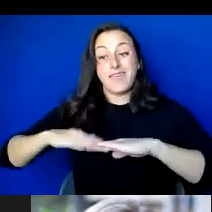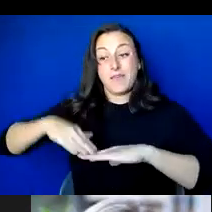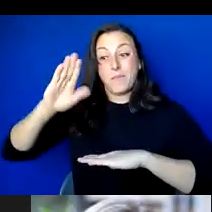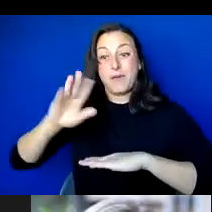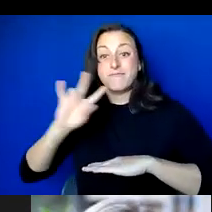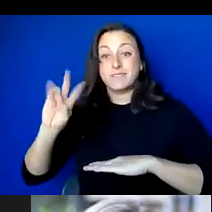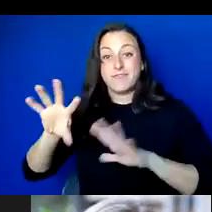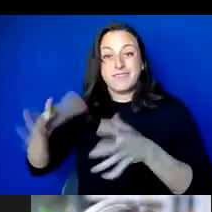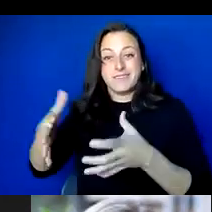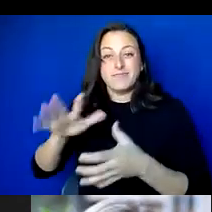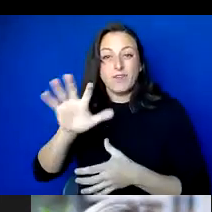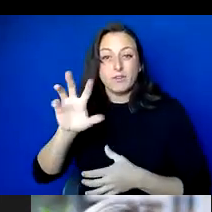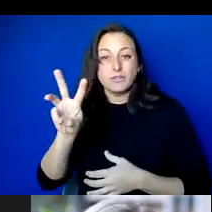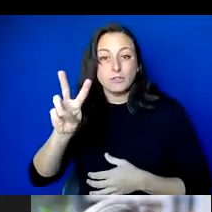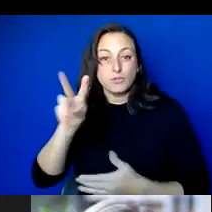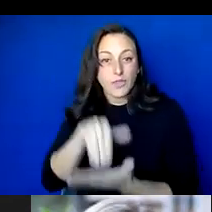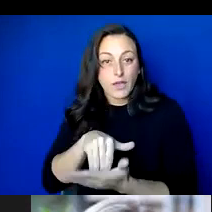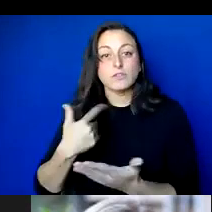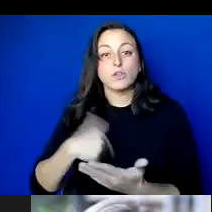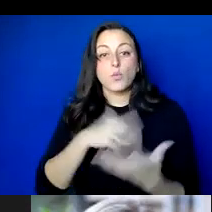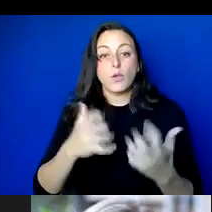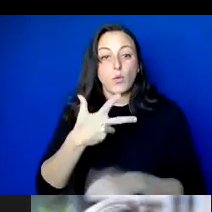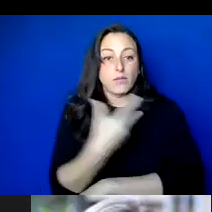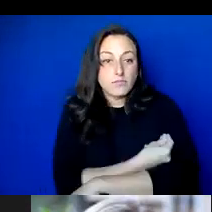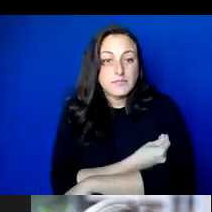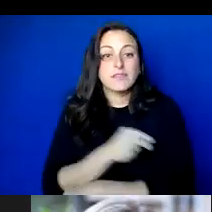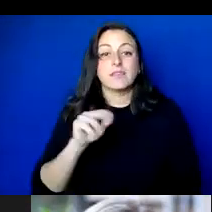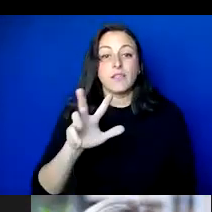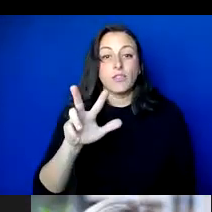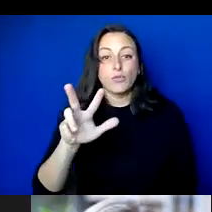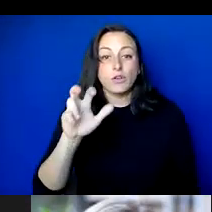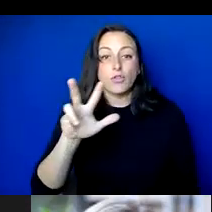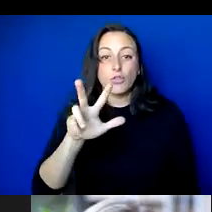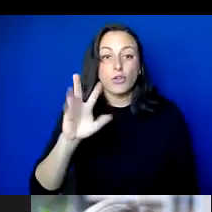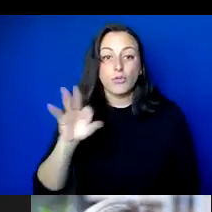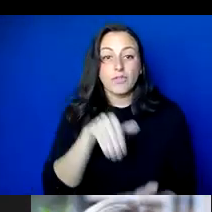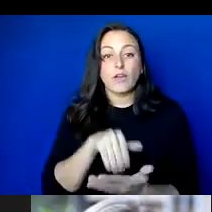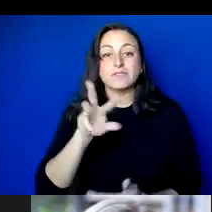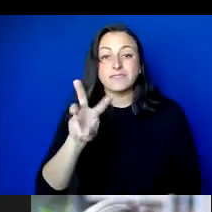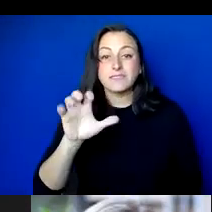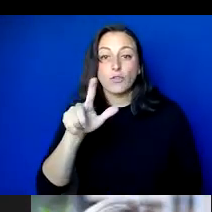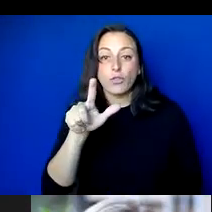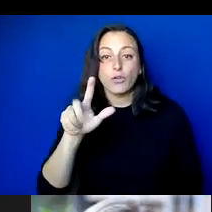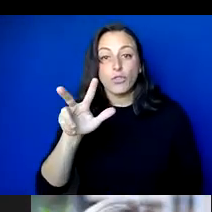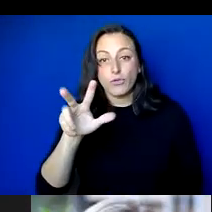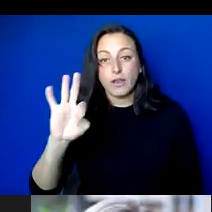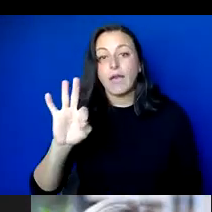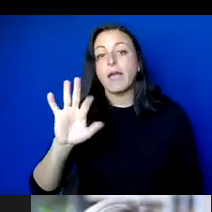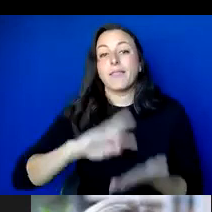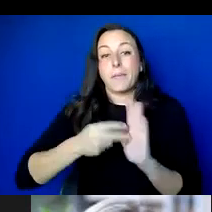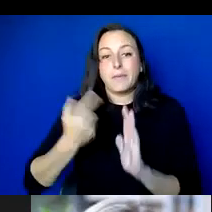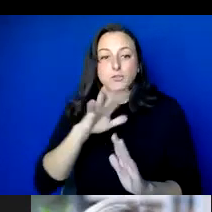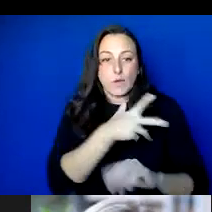vaccinating 393 639 will get us 70 percent of the way through the group. And you see with the